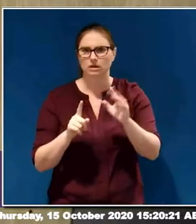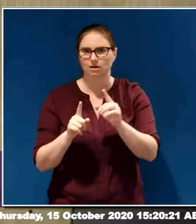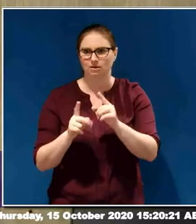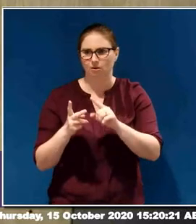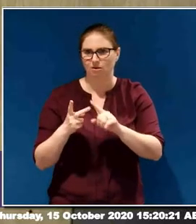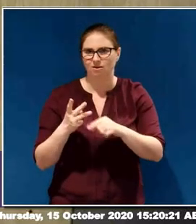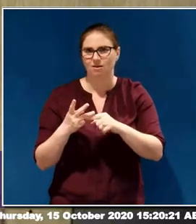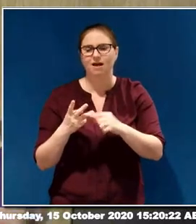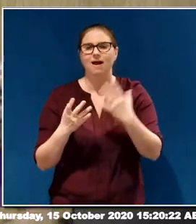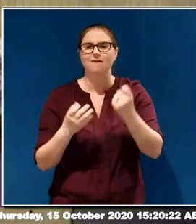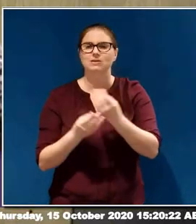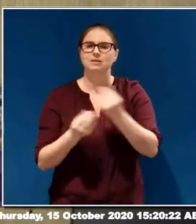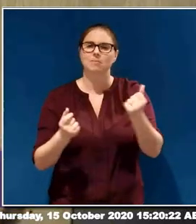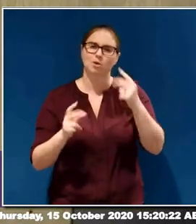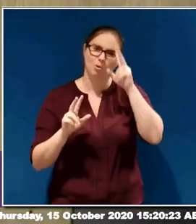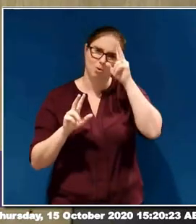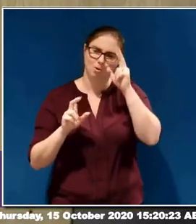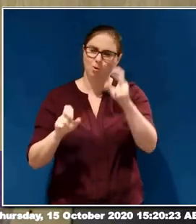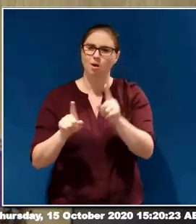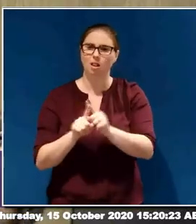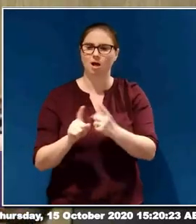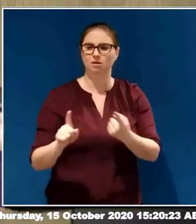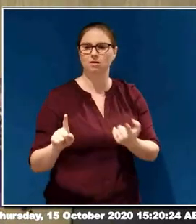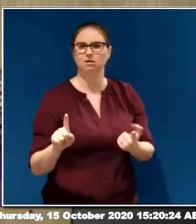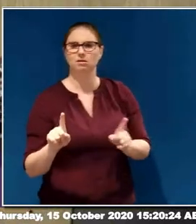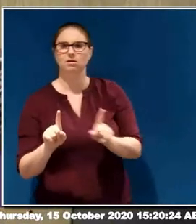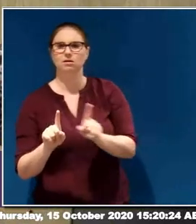is where you sort of, you know, float around the classroom and then float